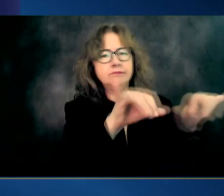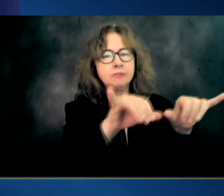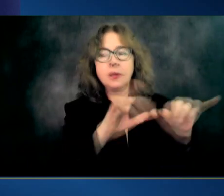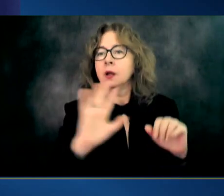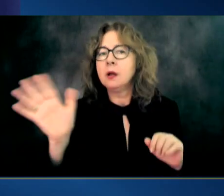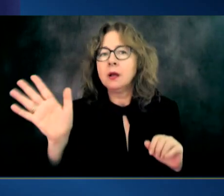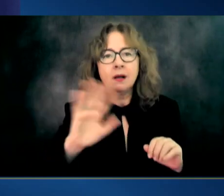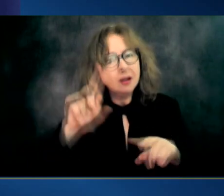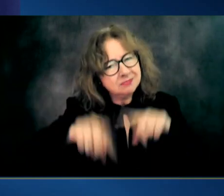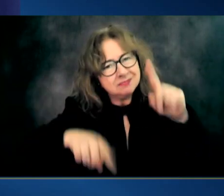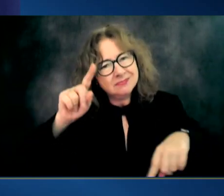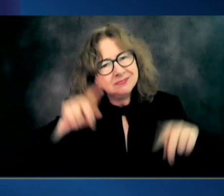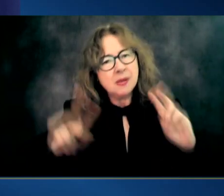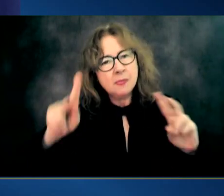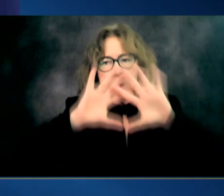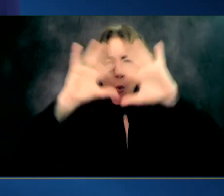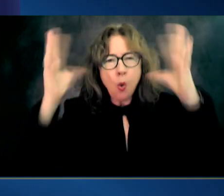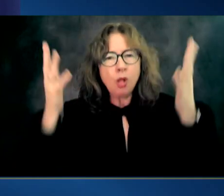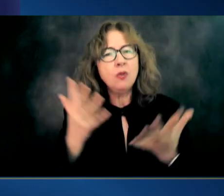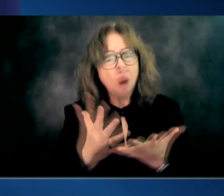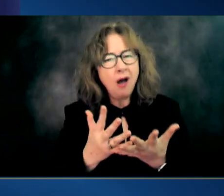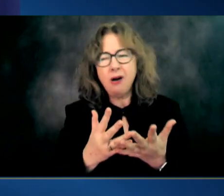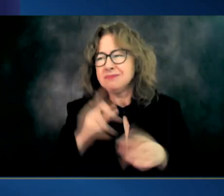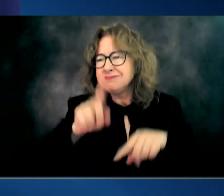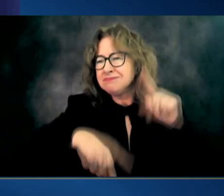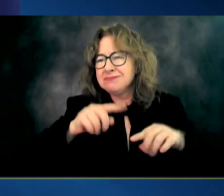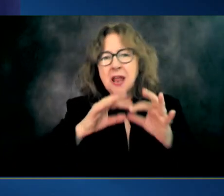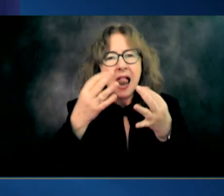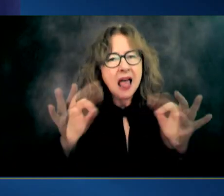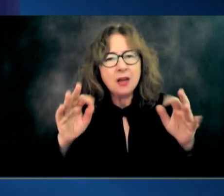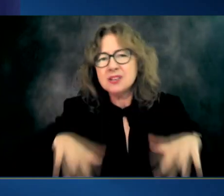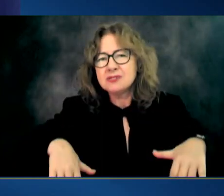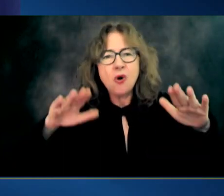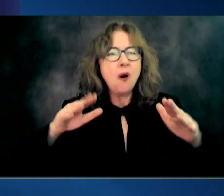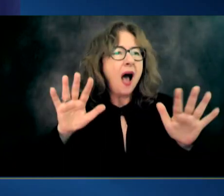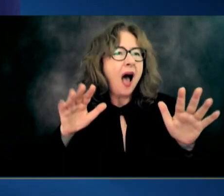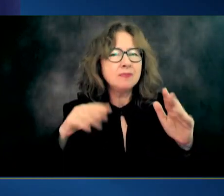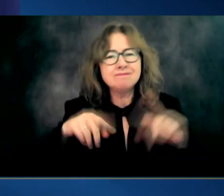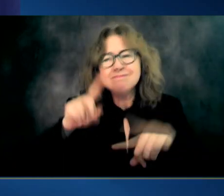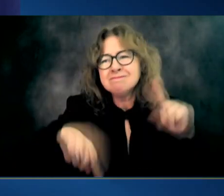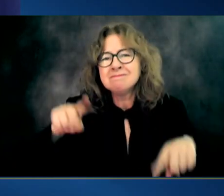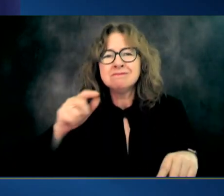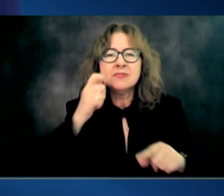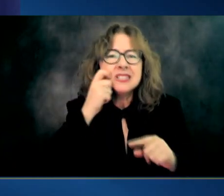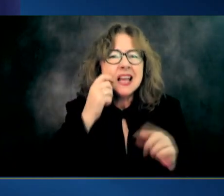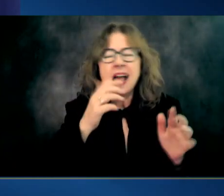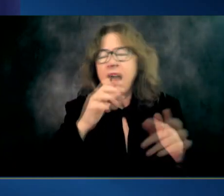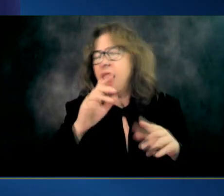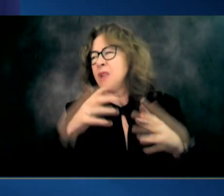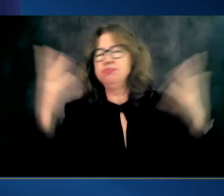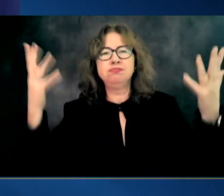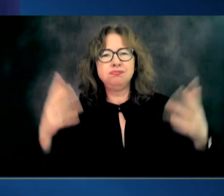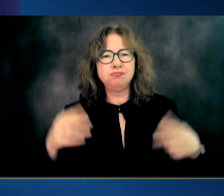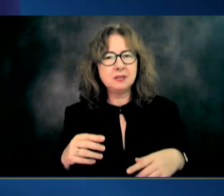who are from all around the world, who speak every different language, and whoever have every different skin color, right? We have large populations of people in the Middle East